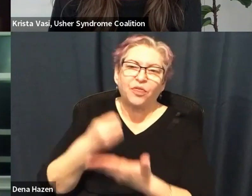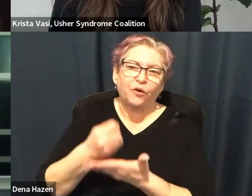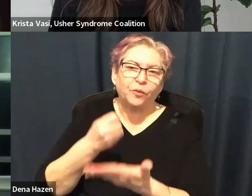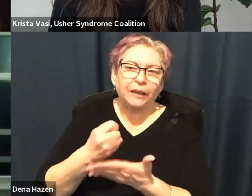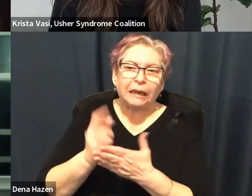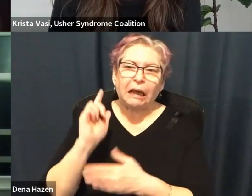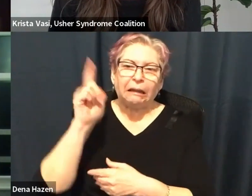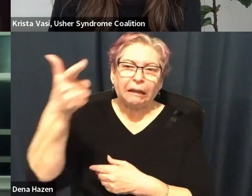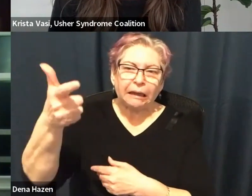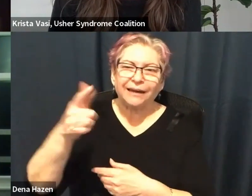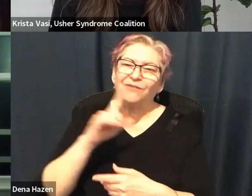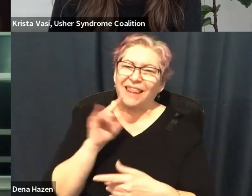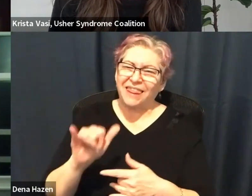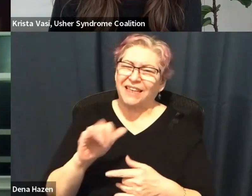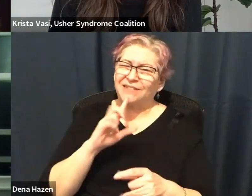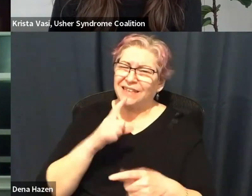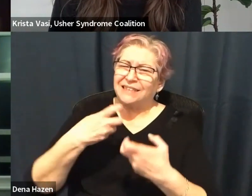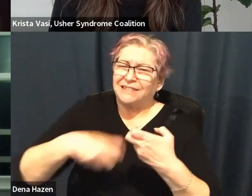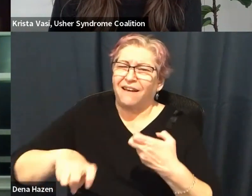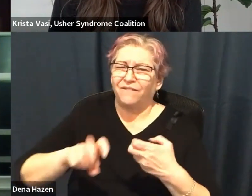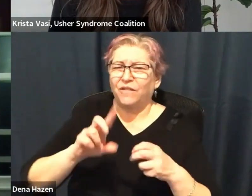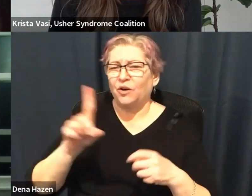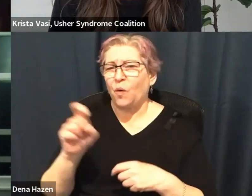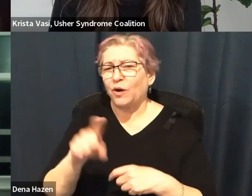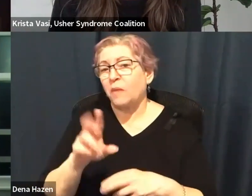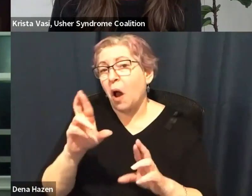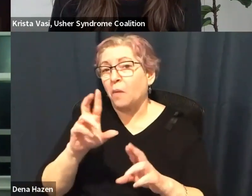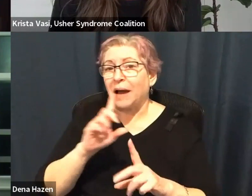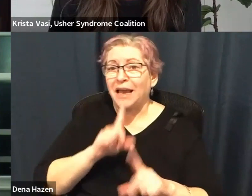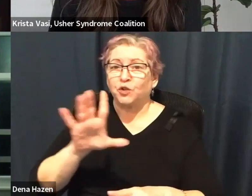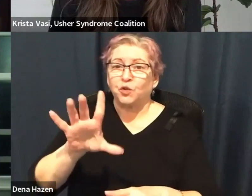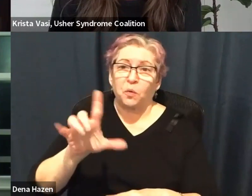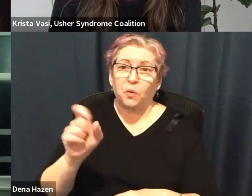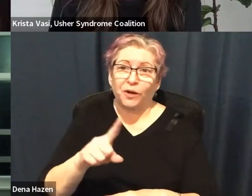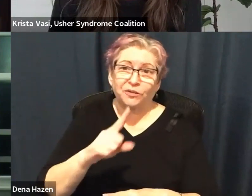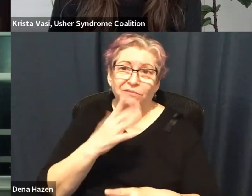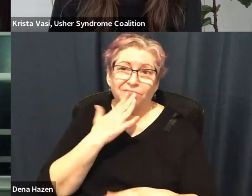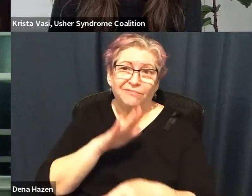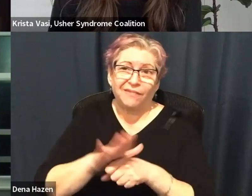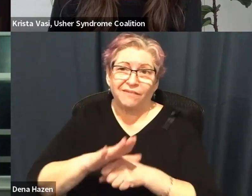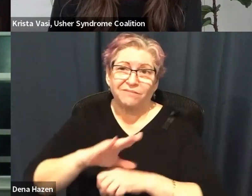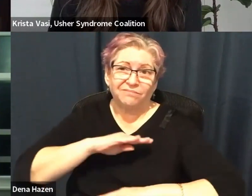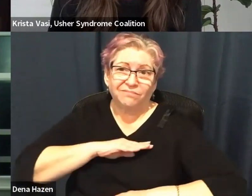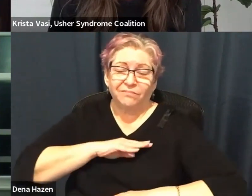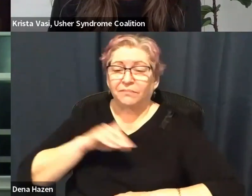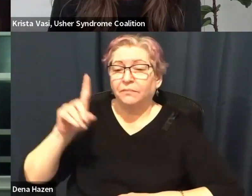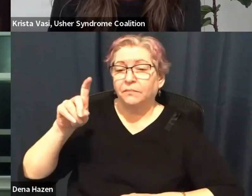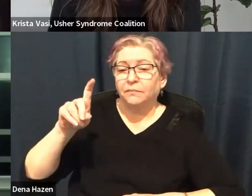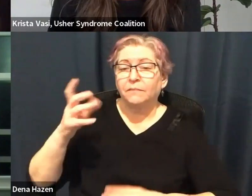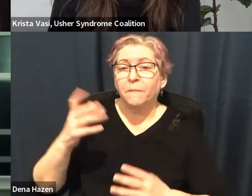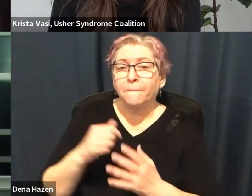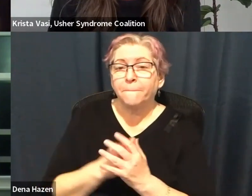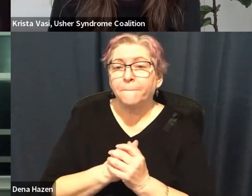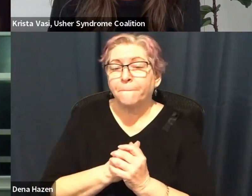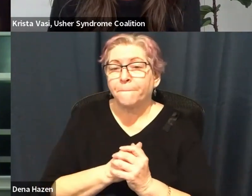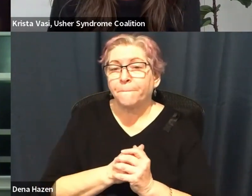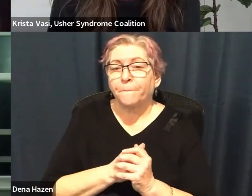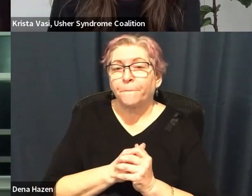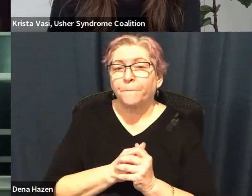but I hope I've answered it satisfactory.